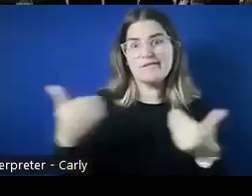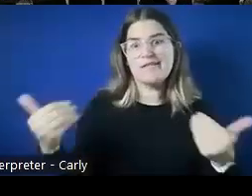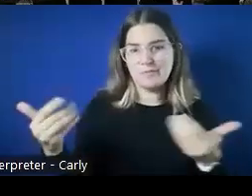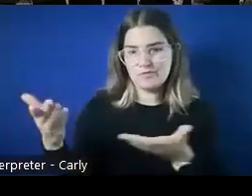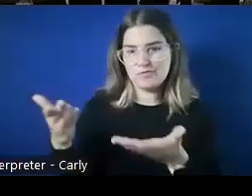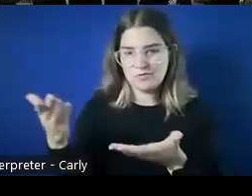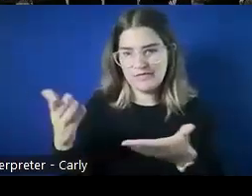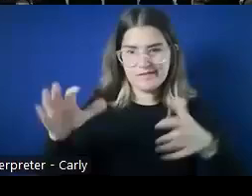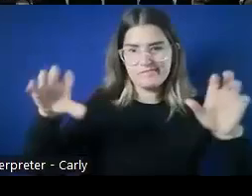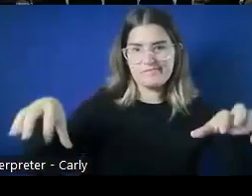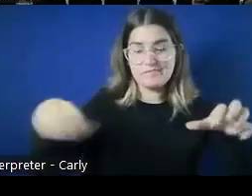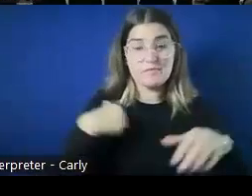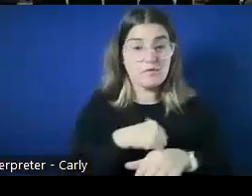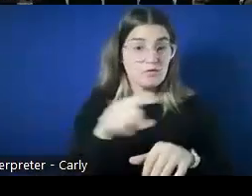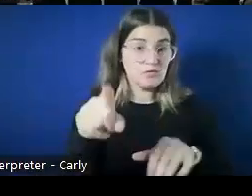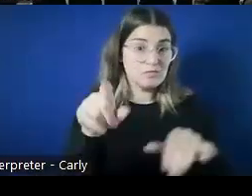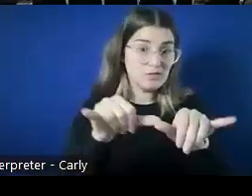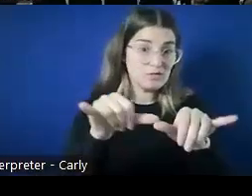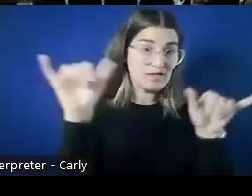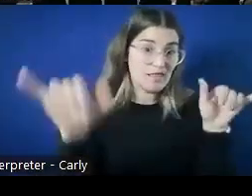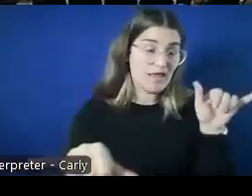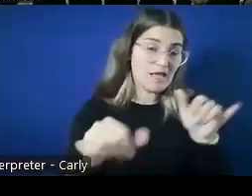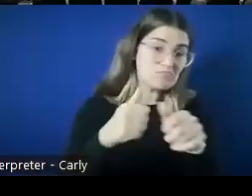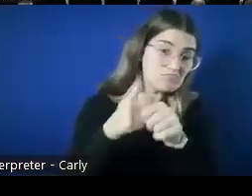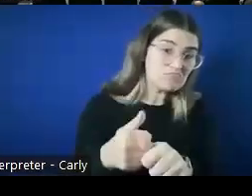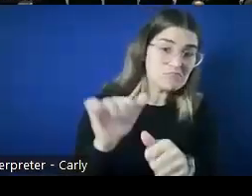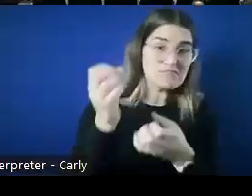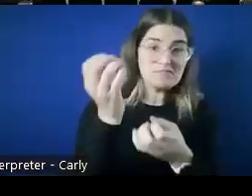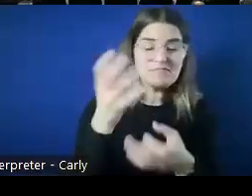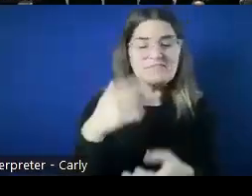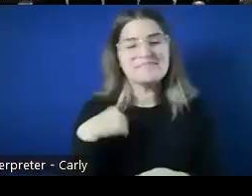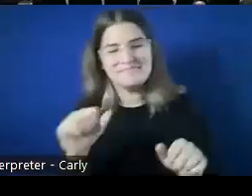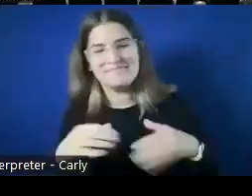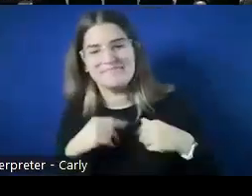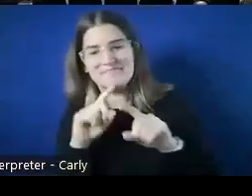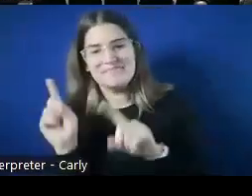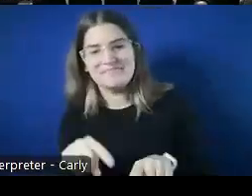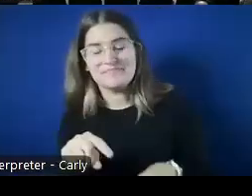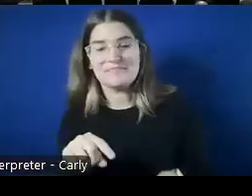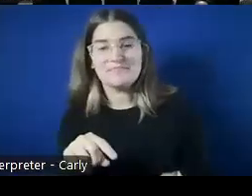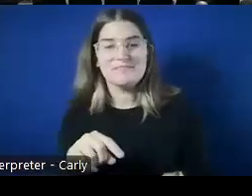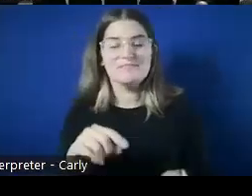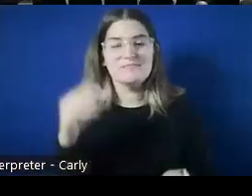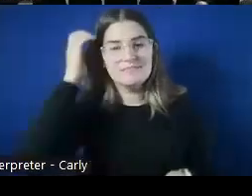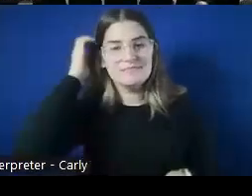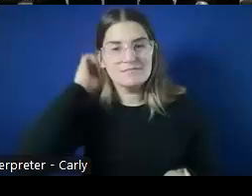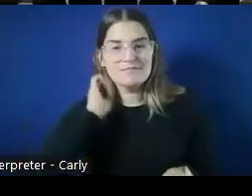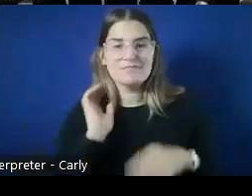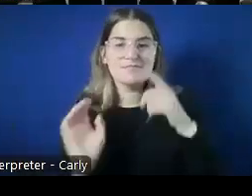are we measuring that um and I I'll take that one um and and partially because I I want to